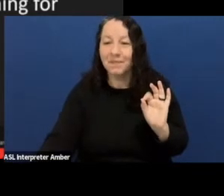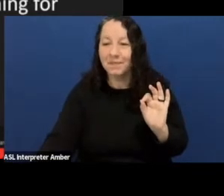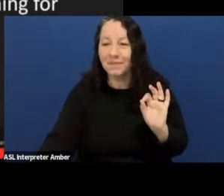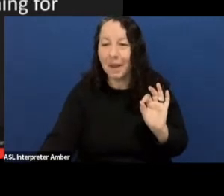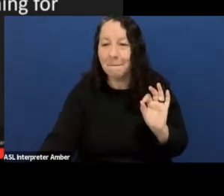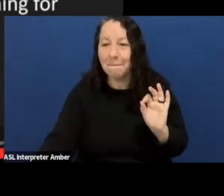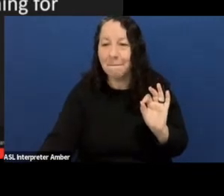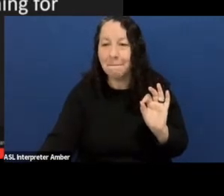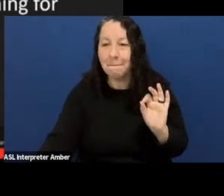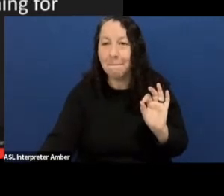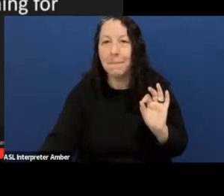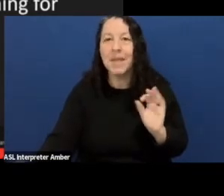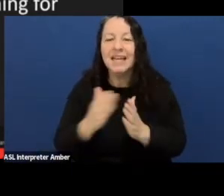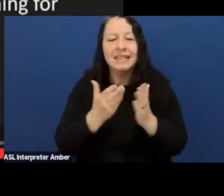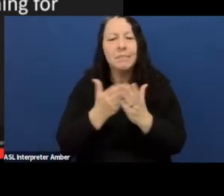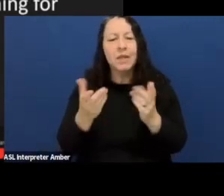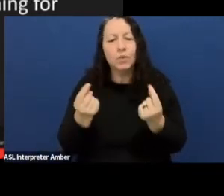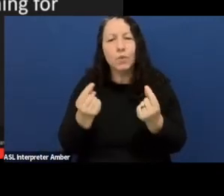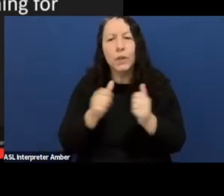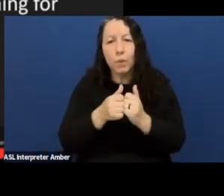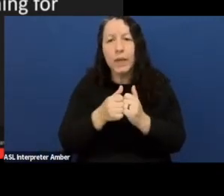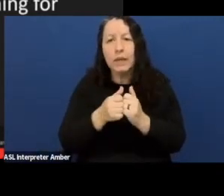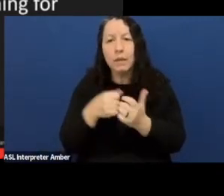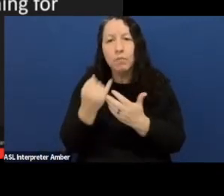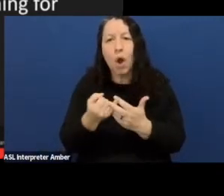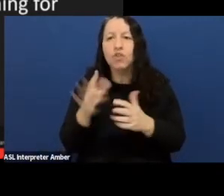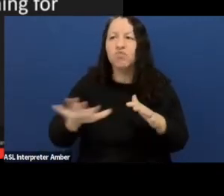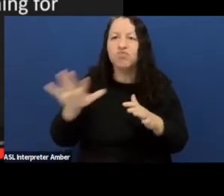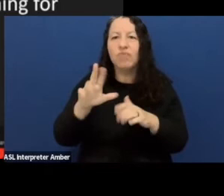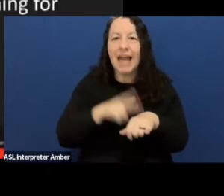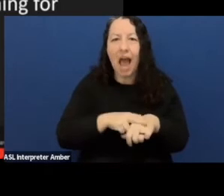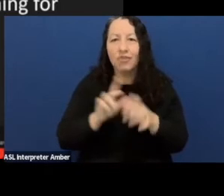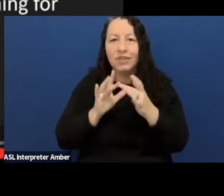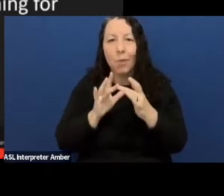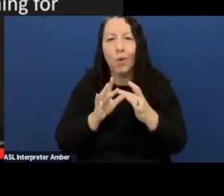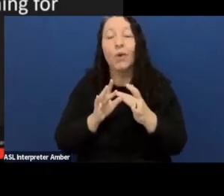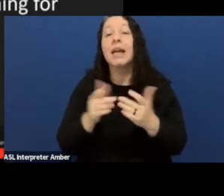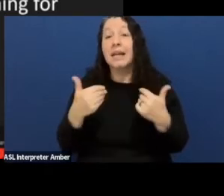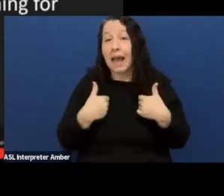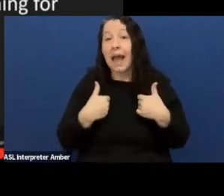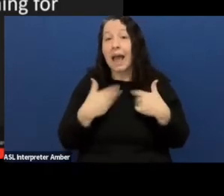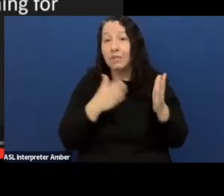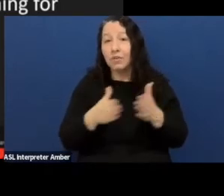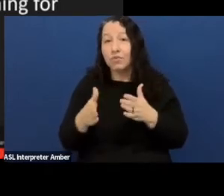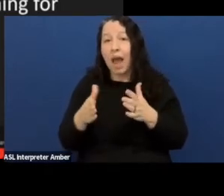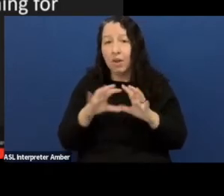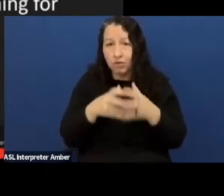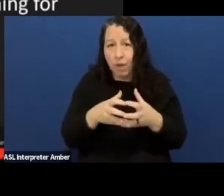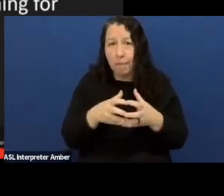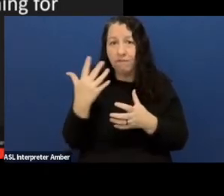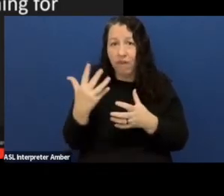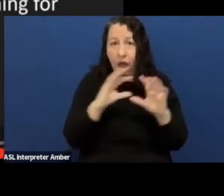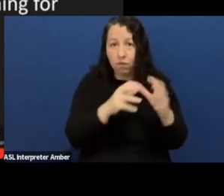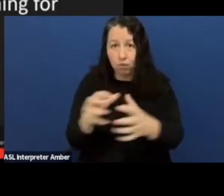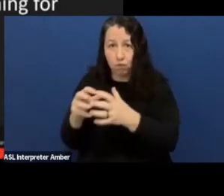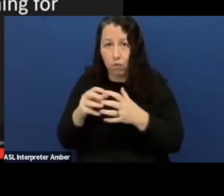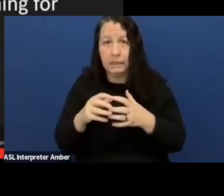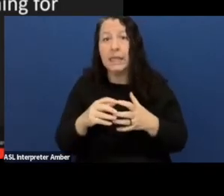And here's some of the things we're doing with this project in our national network.